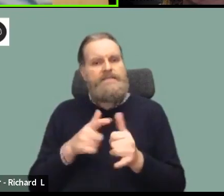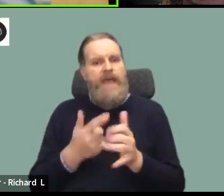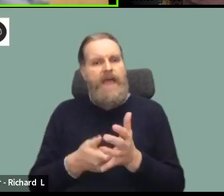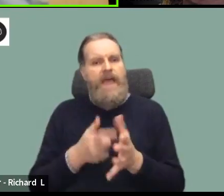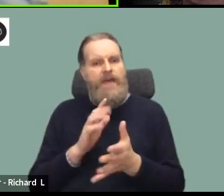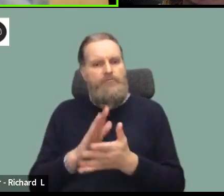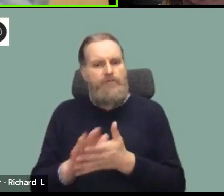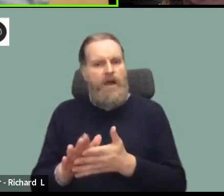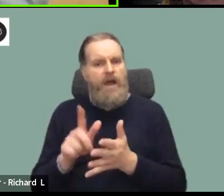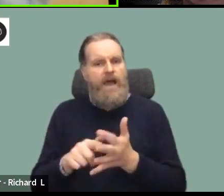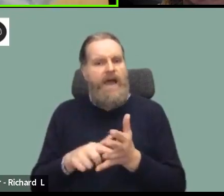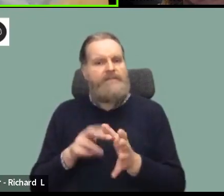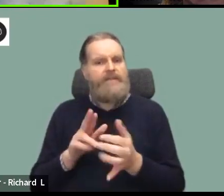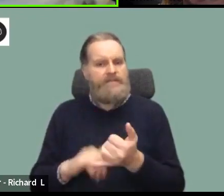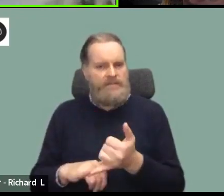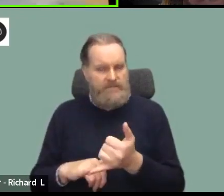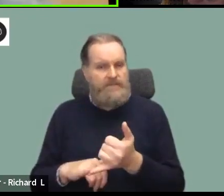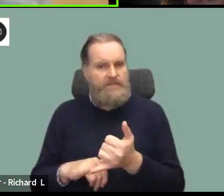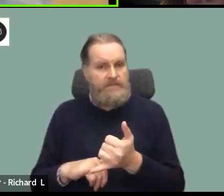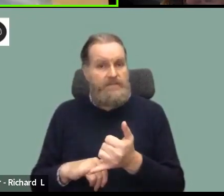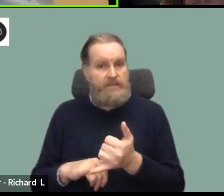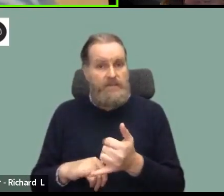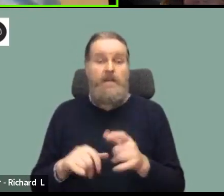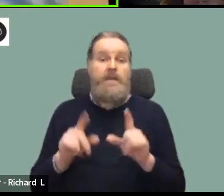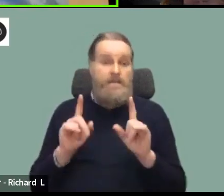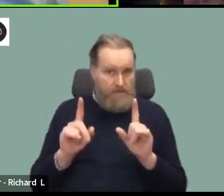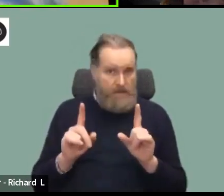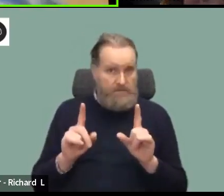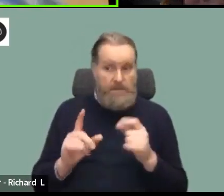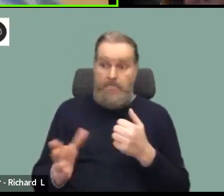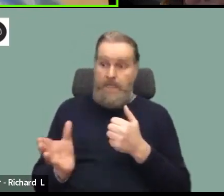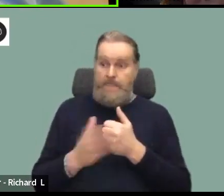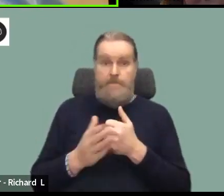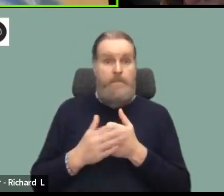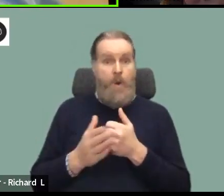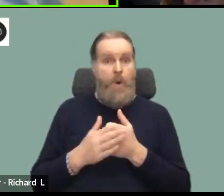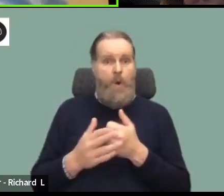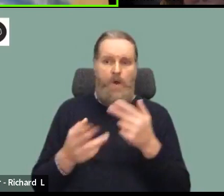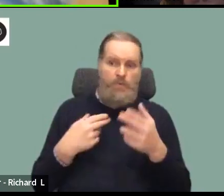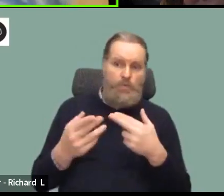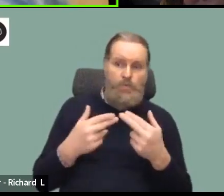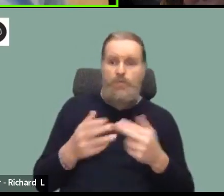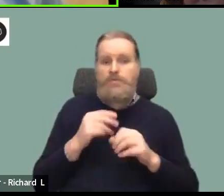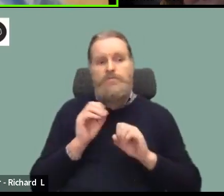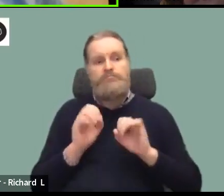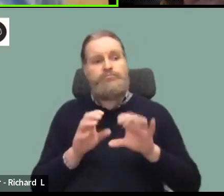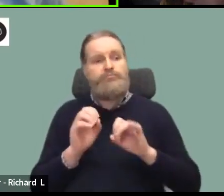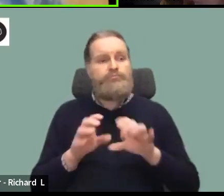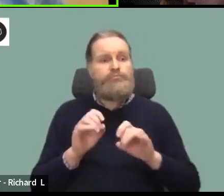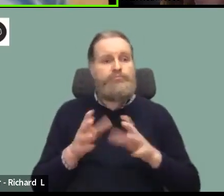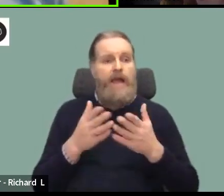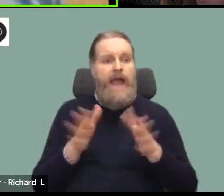Sarah or apps and all of that will be announced the appropriate time. But I hope that people can also accept that, the more we